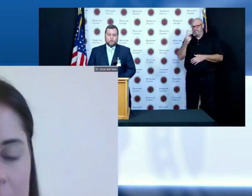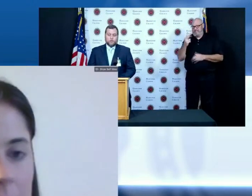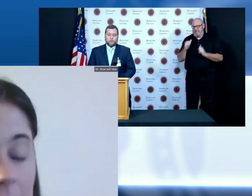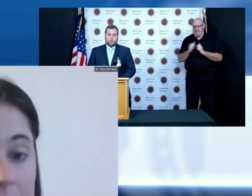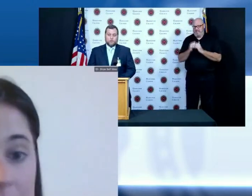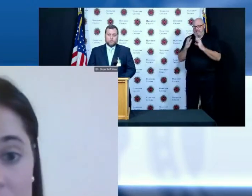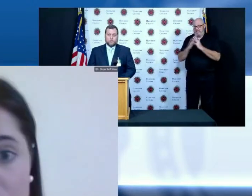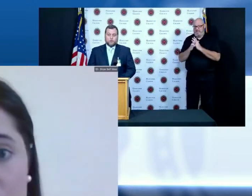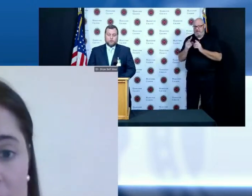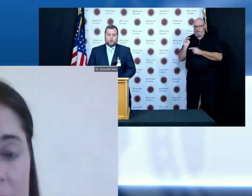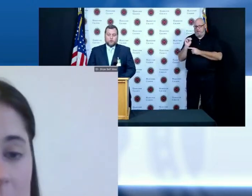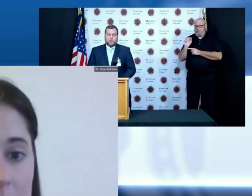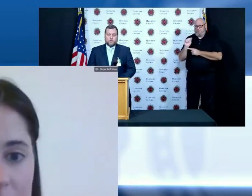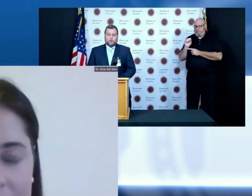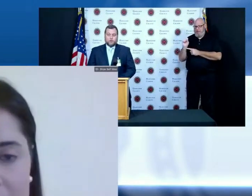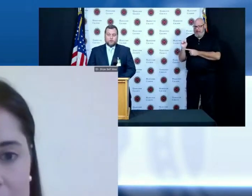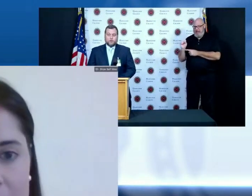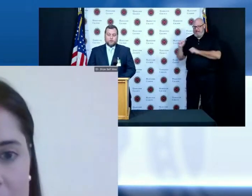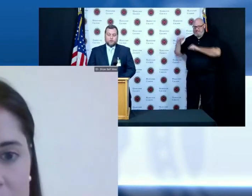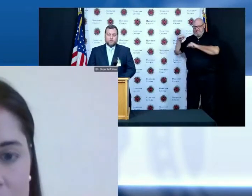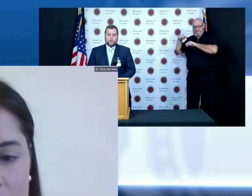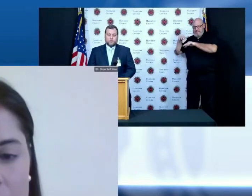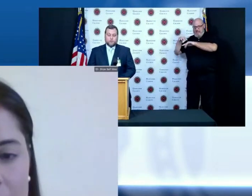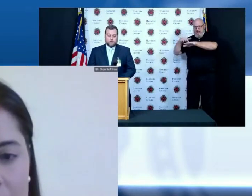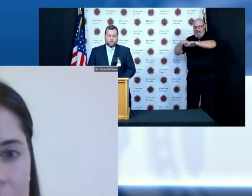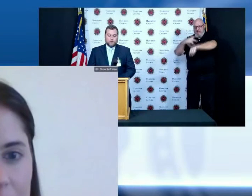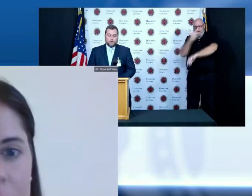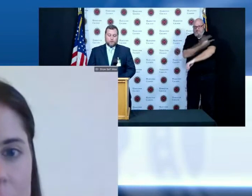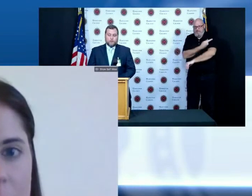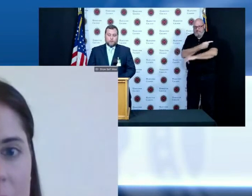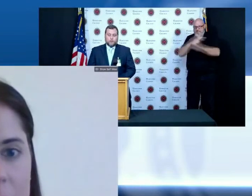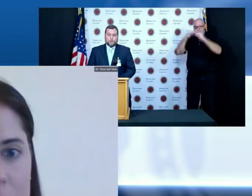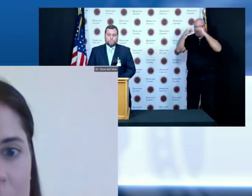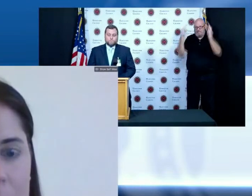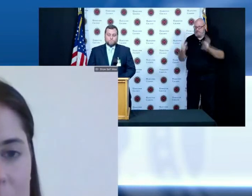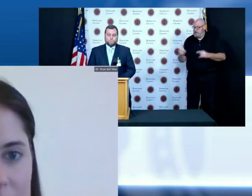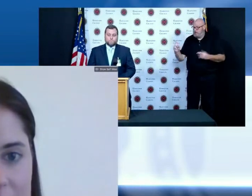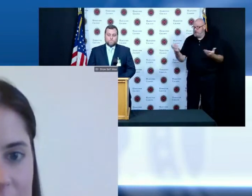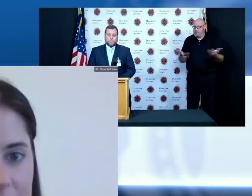register on and there's phone numbers if you're not able to to use the internet the one-stop